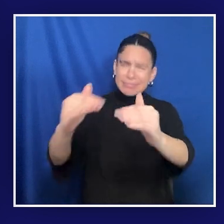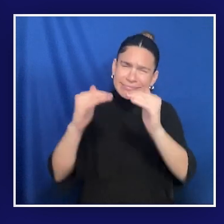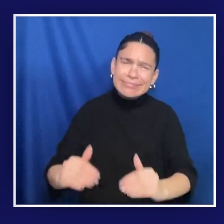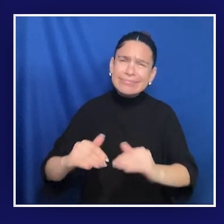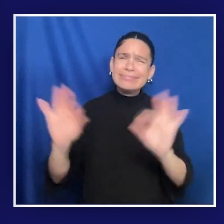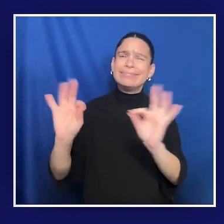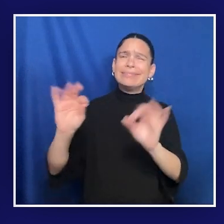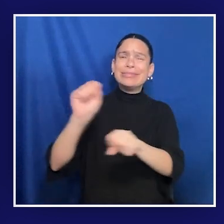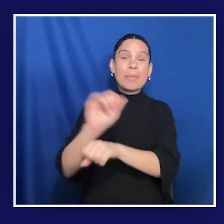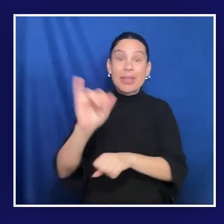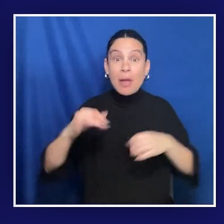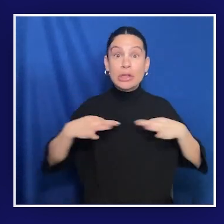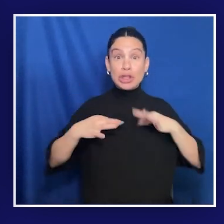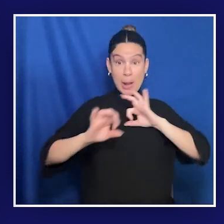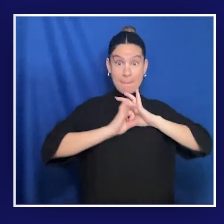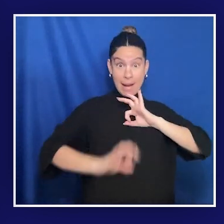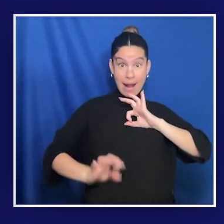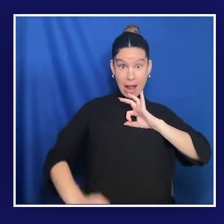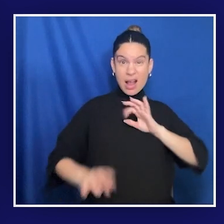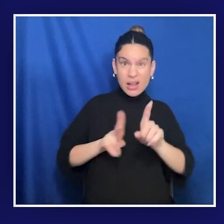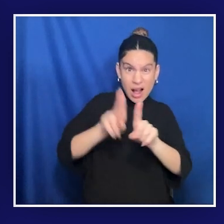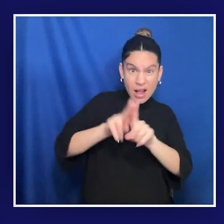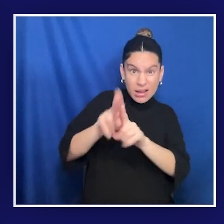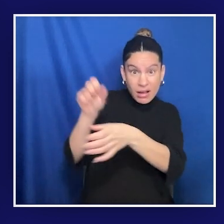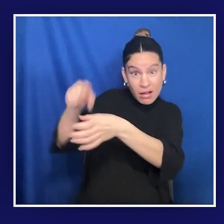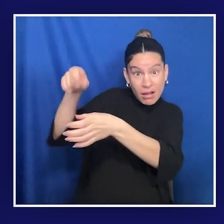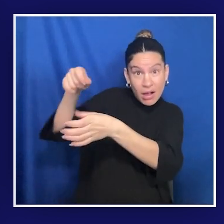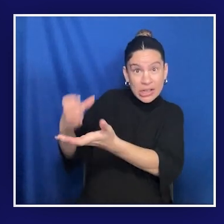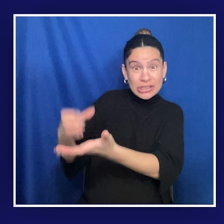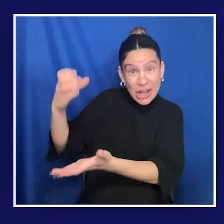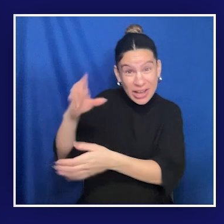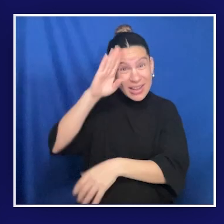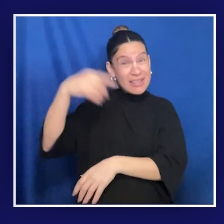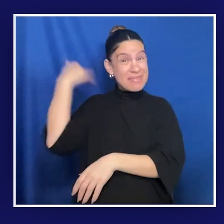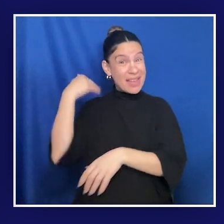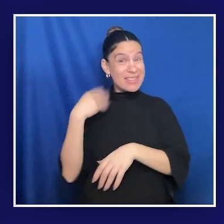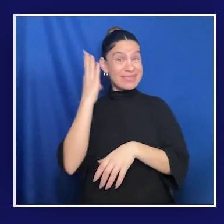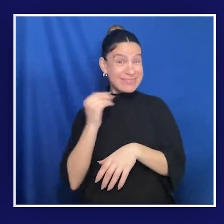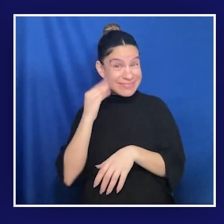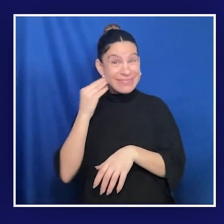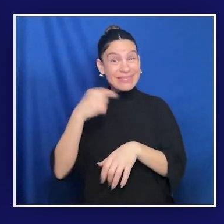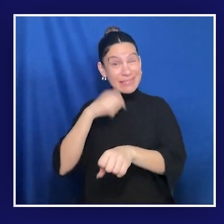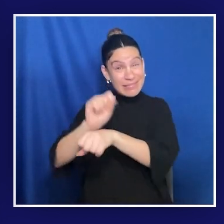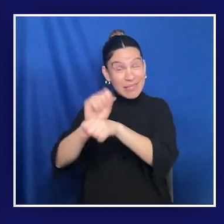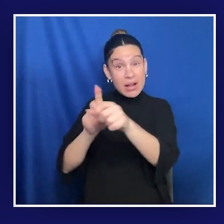off of shirts and putting them into jars. I used to do this eight hours a day, for $2.25 an hour.